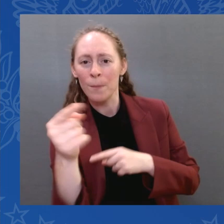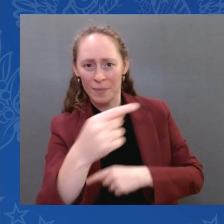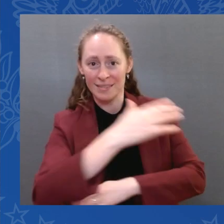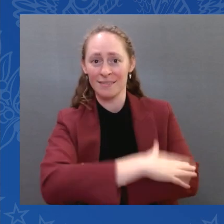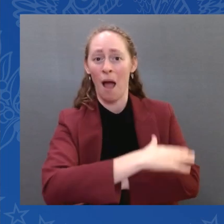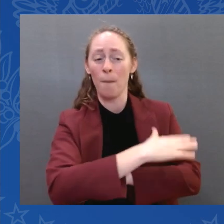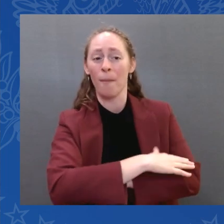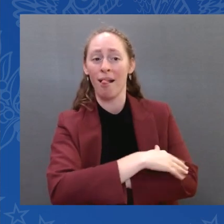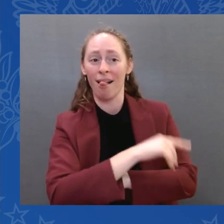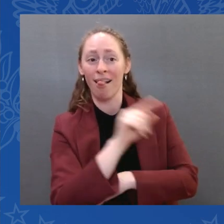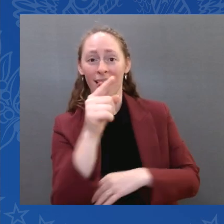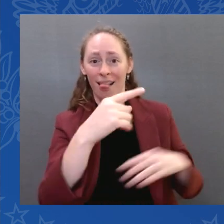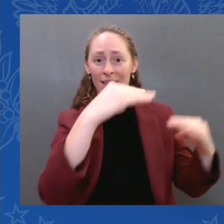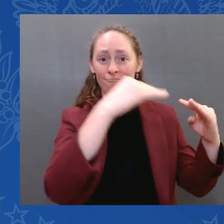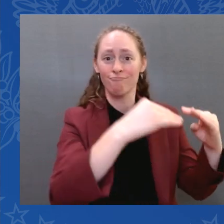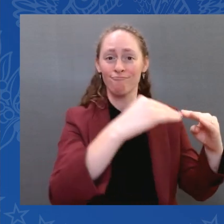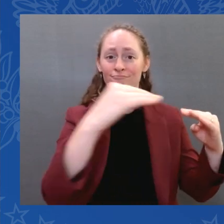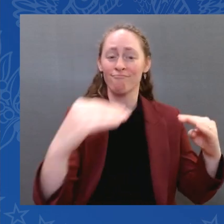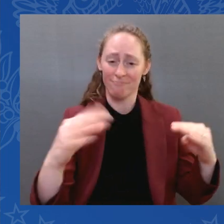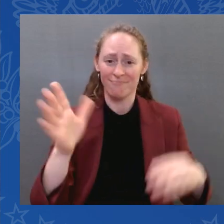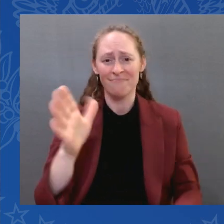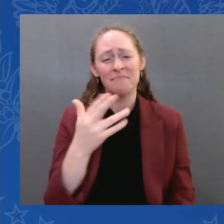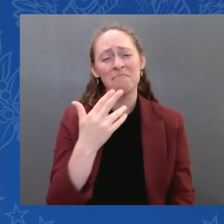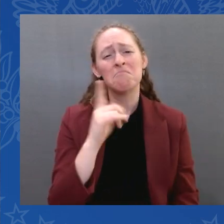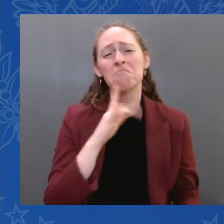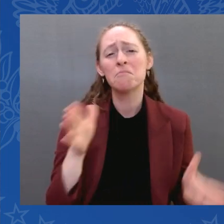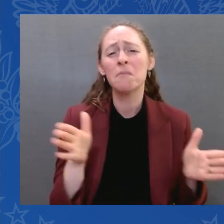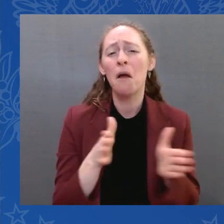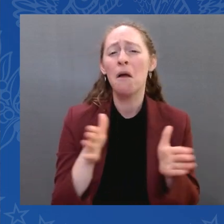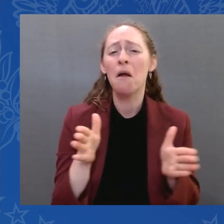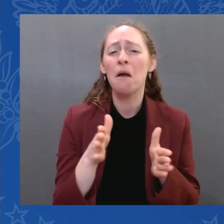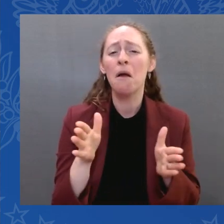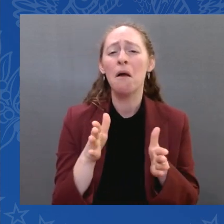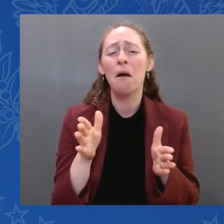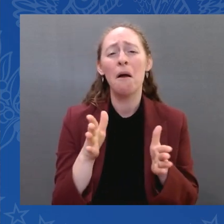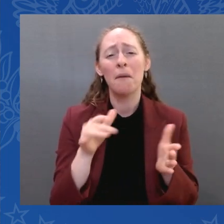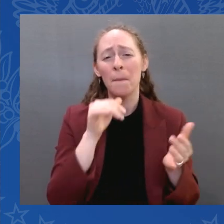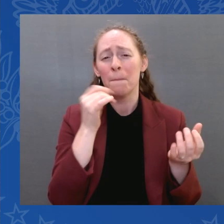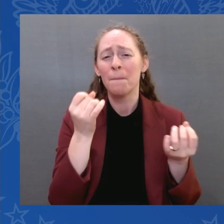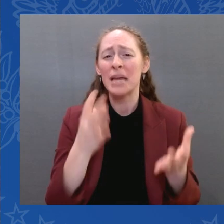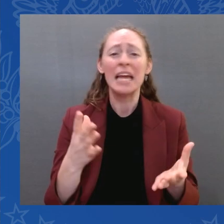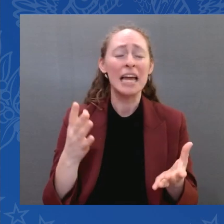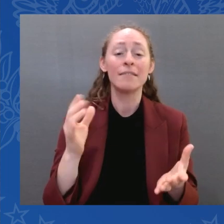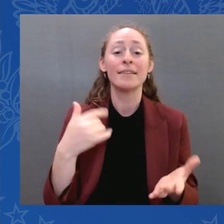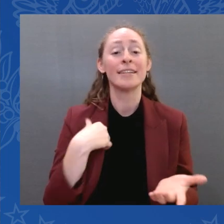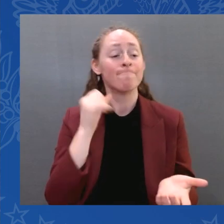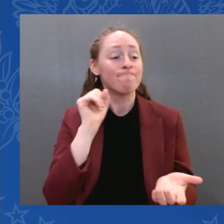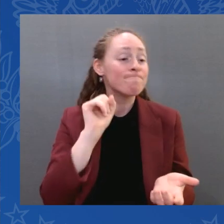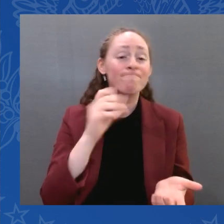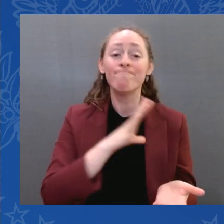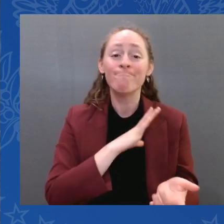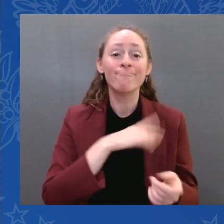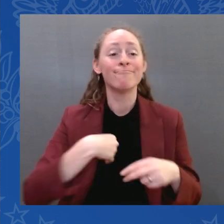And I sat down, he said, just listen. Come here every day and just listen for the better part of an hour.